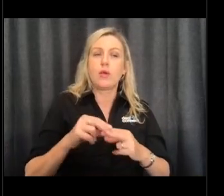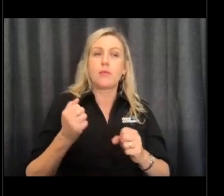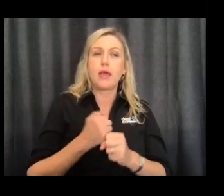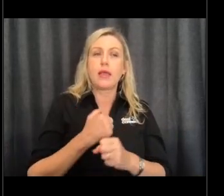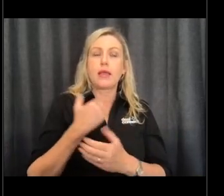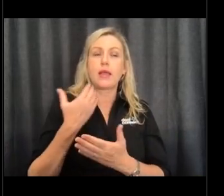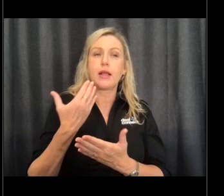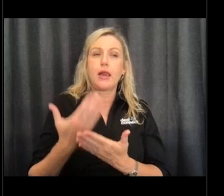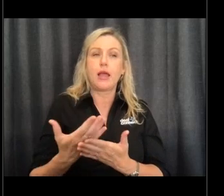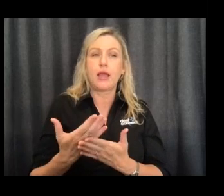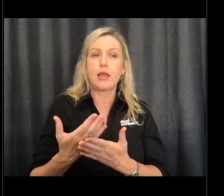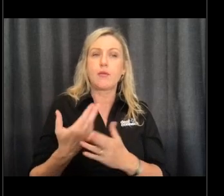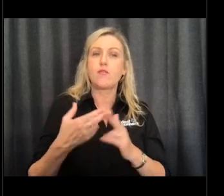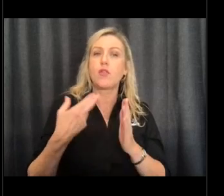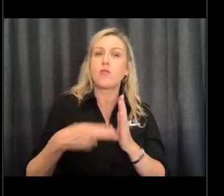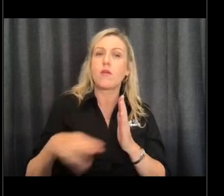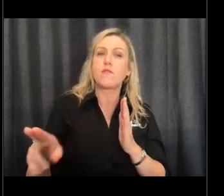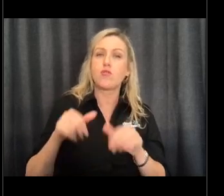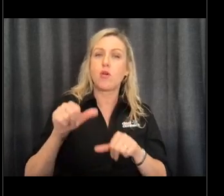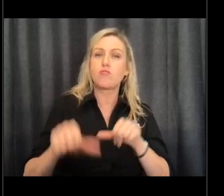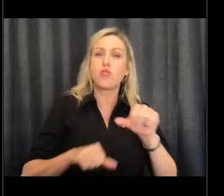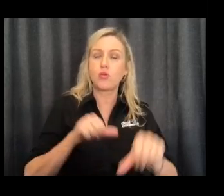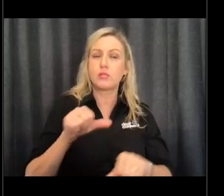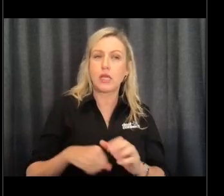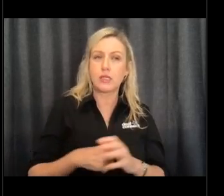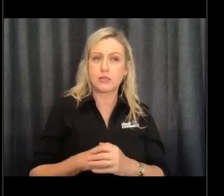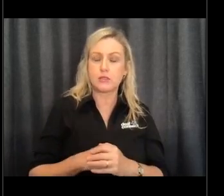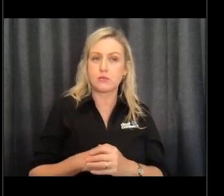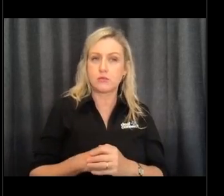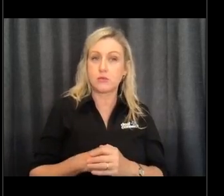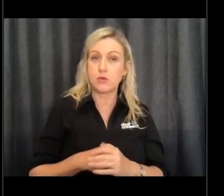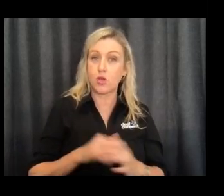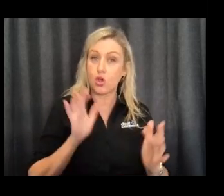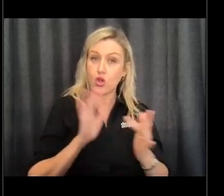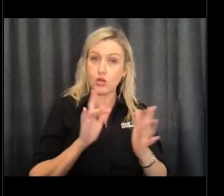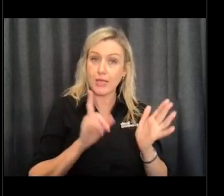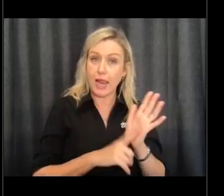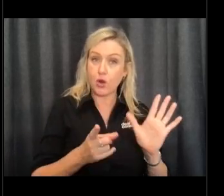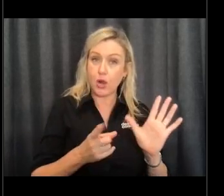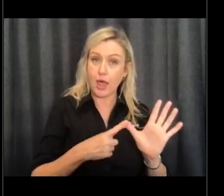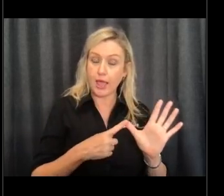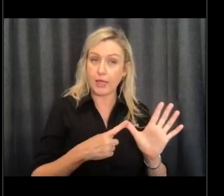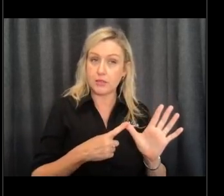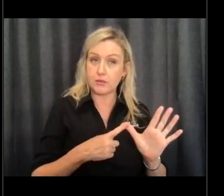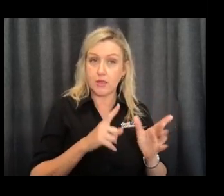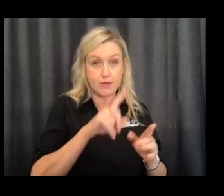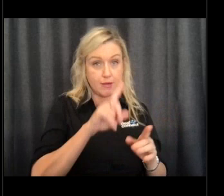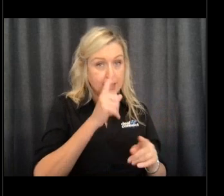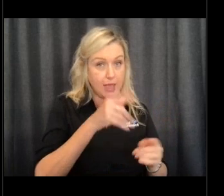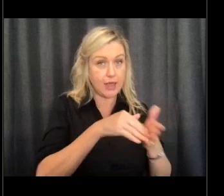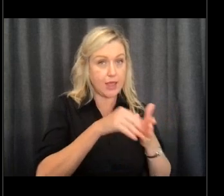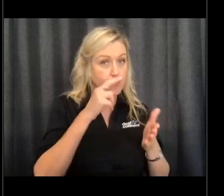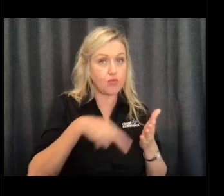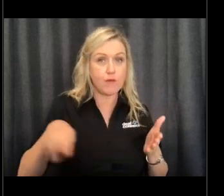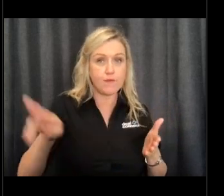Would you say just contact Legal Aid and if we can't help we'll refer you on? Yep, absolutely. Fantastic.